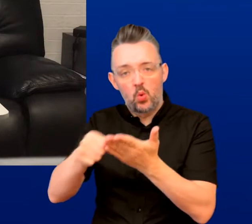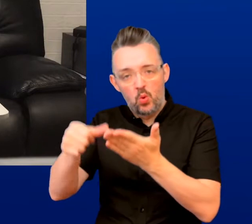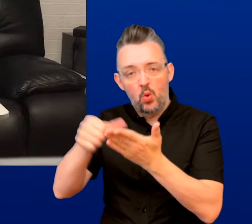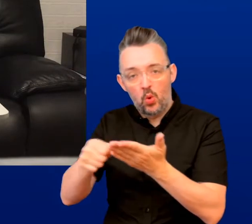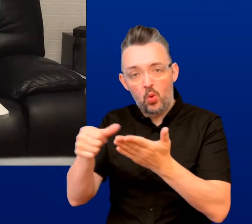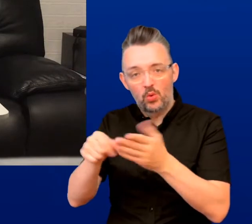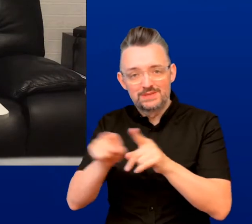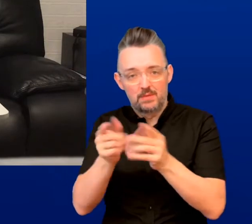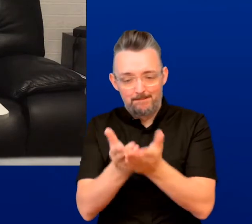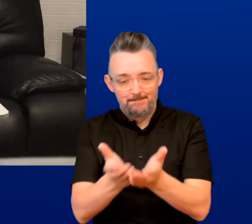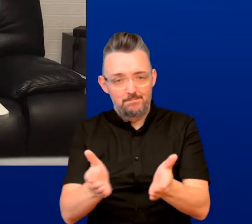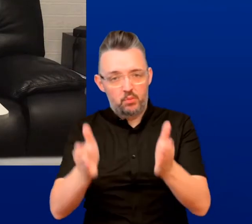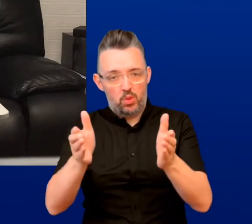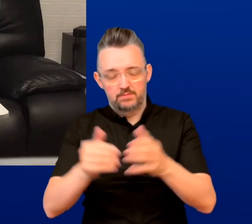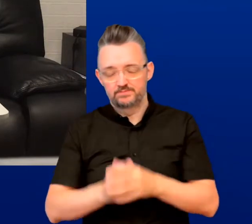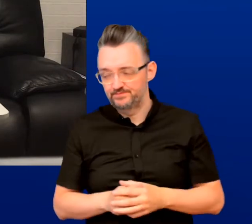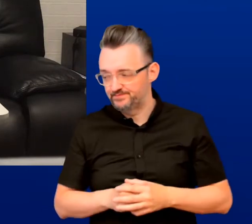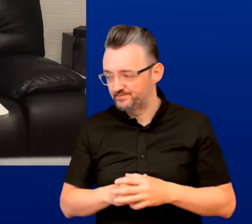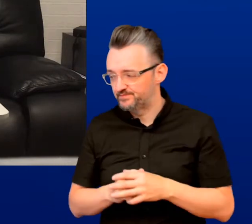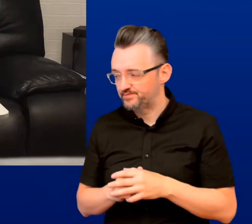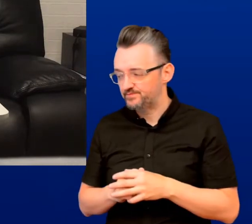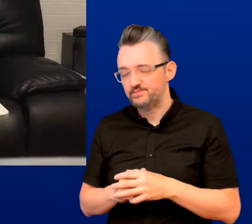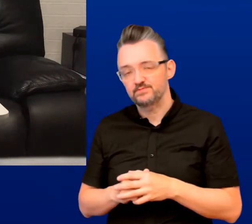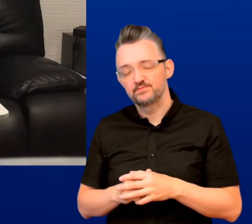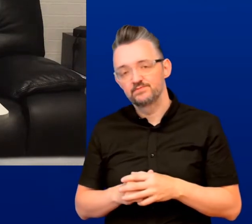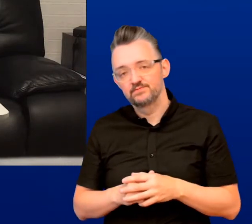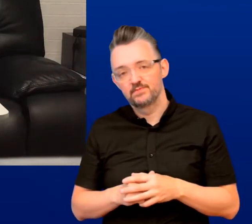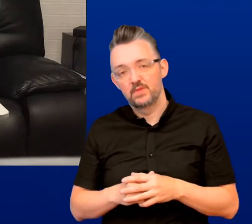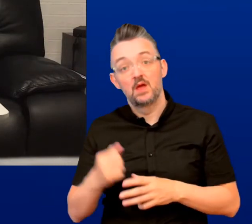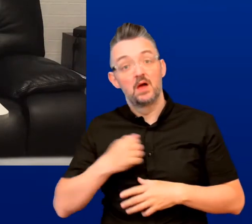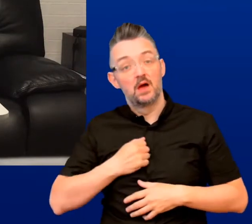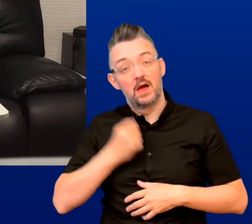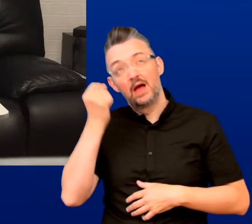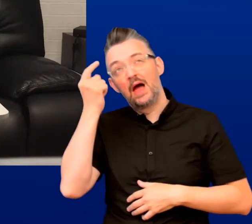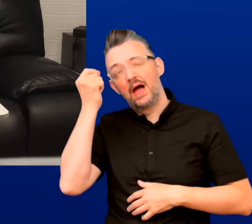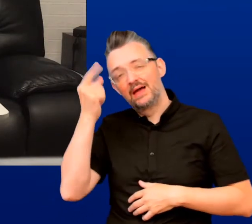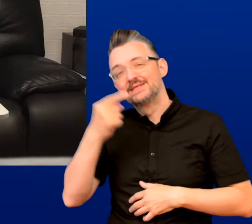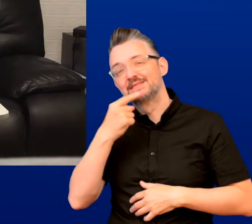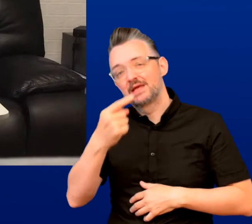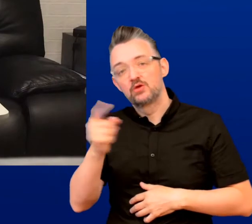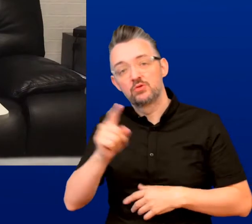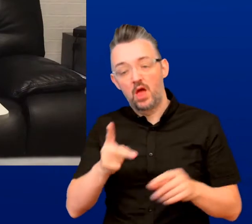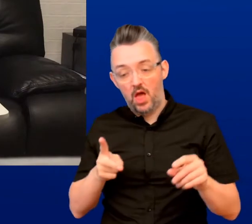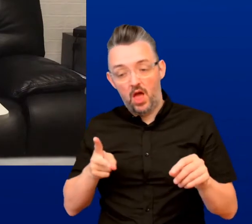the shape of your bowl. I suggest that you cut the paper roughly.